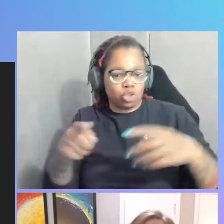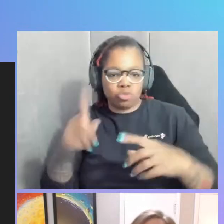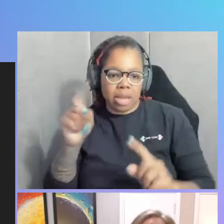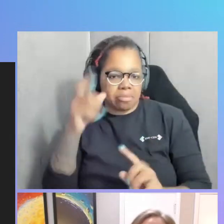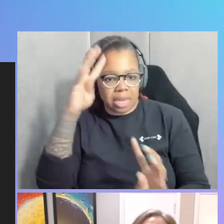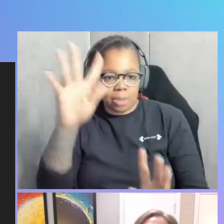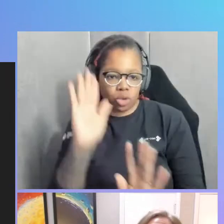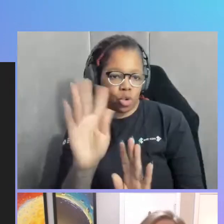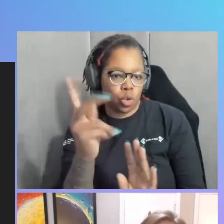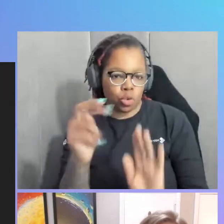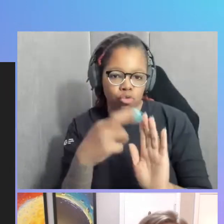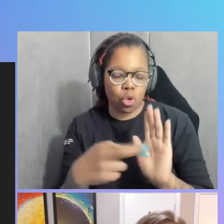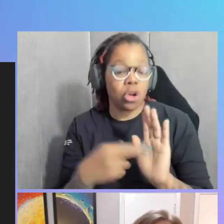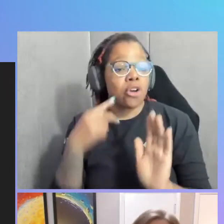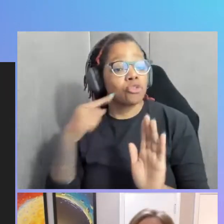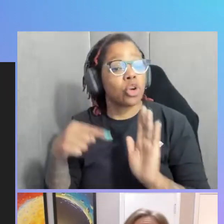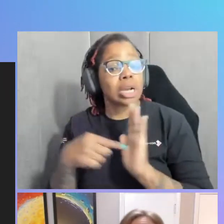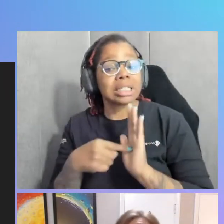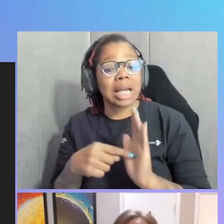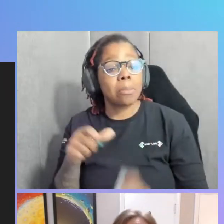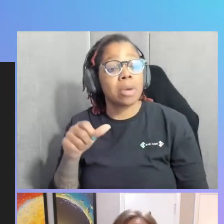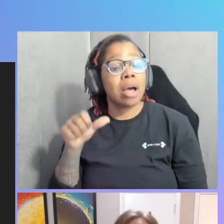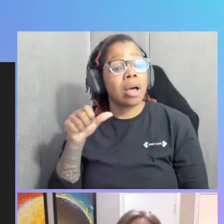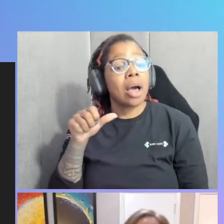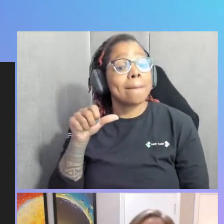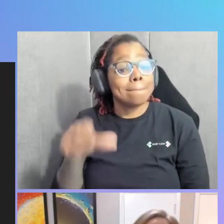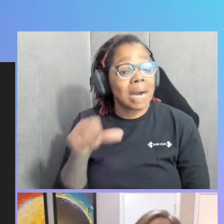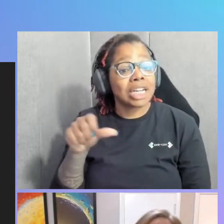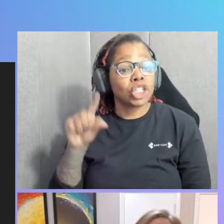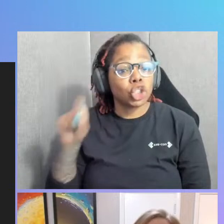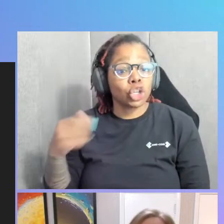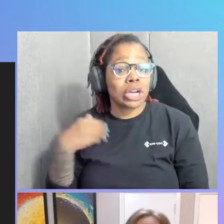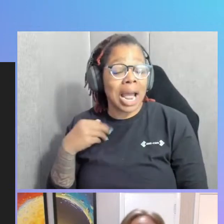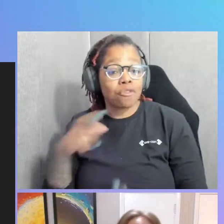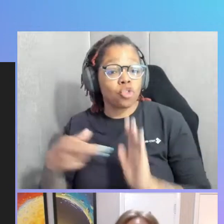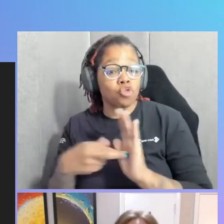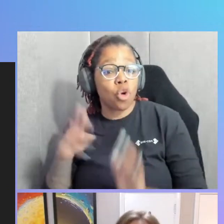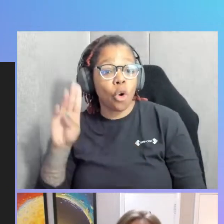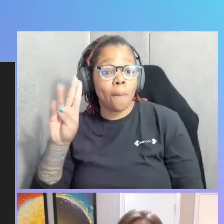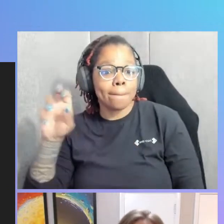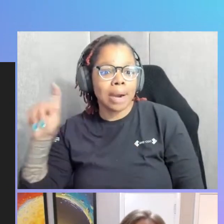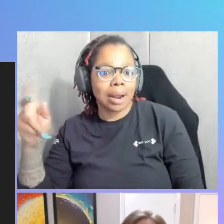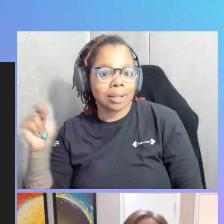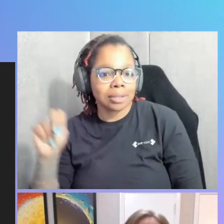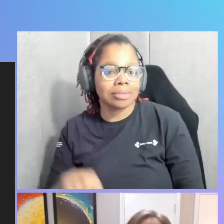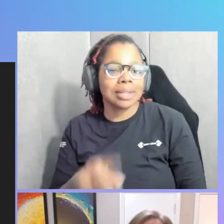For example a button should have a roll of button, a link should